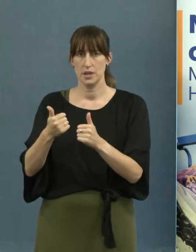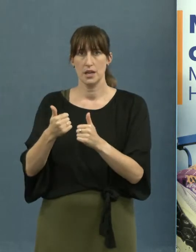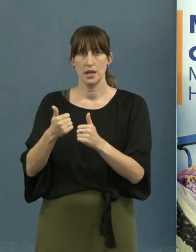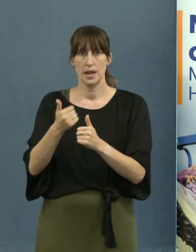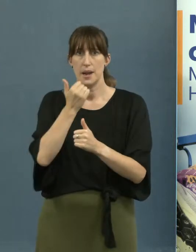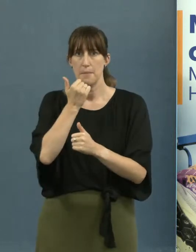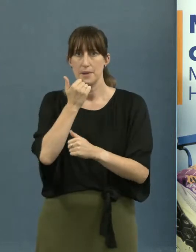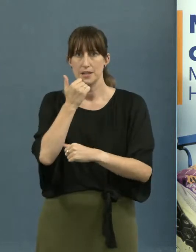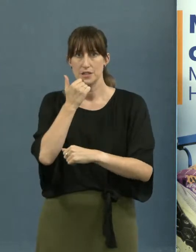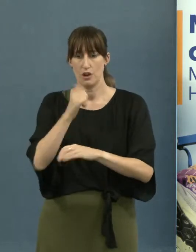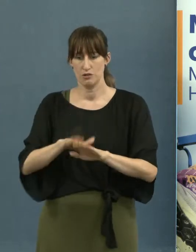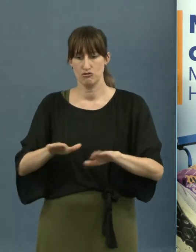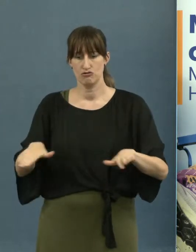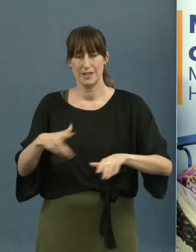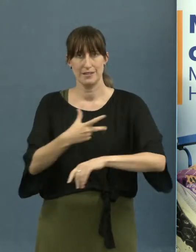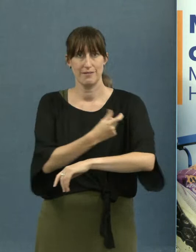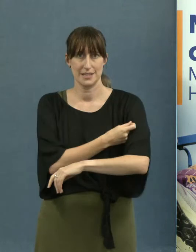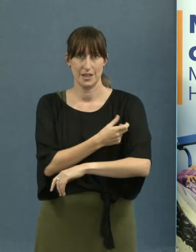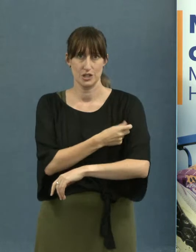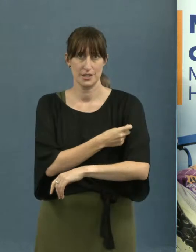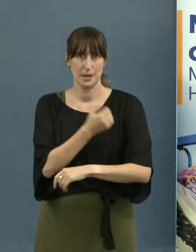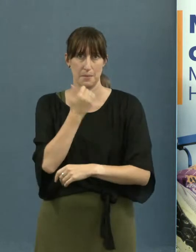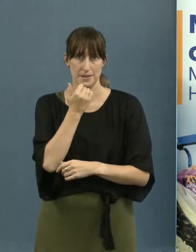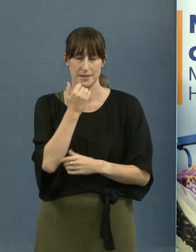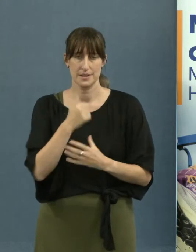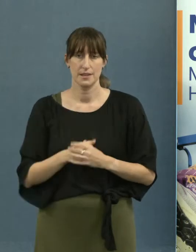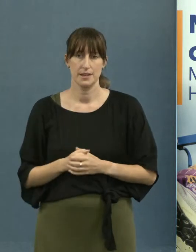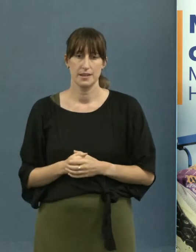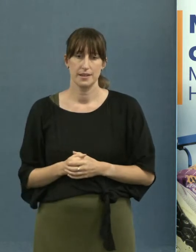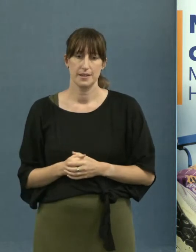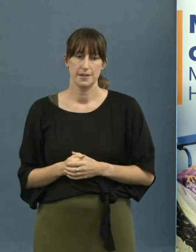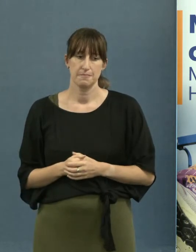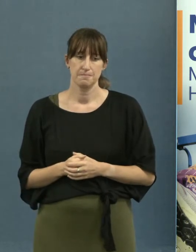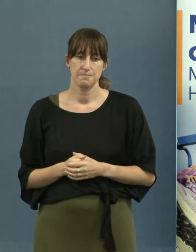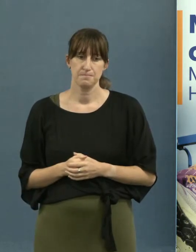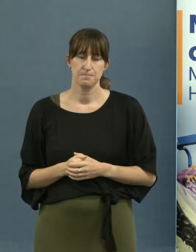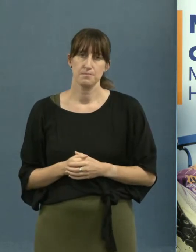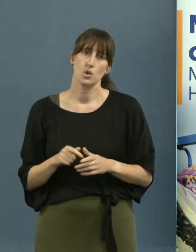difference in childhood immunisation rates. And in